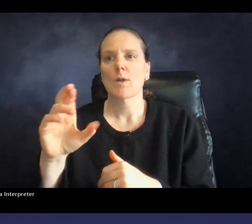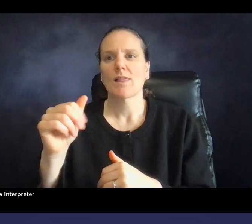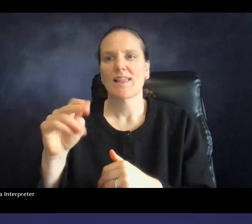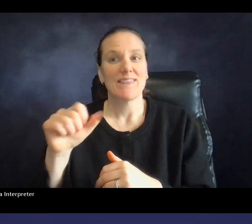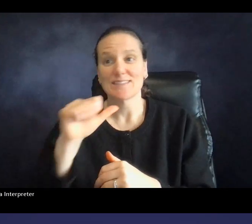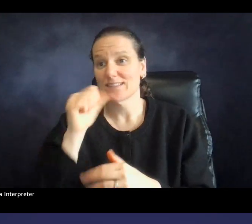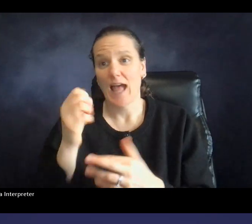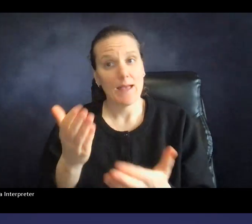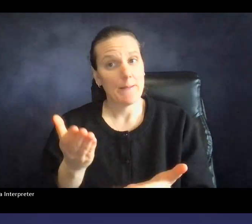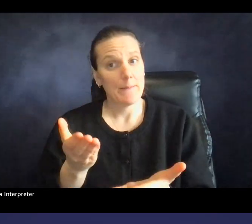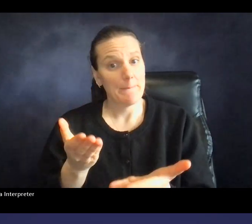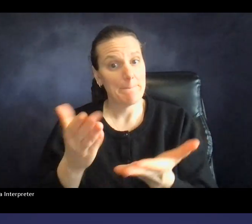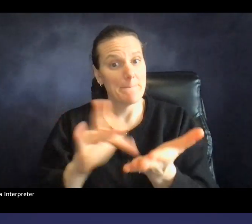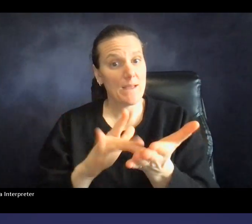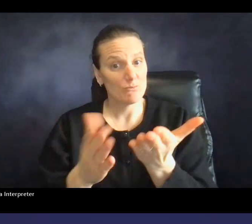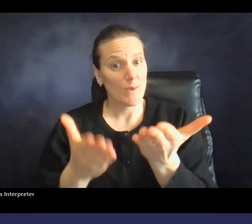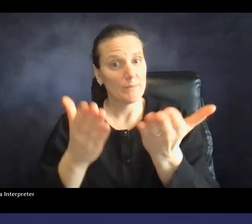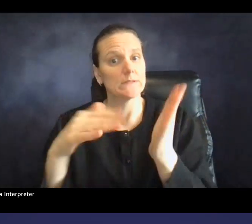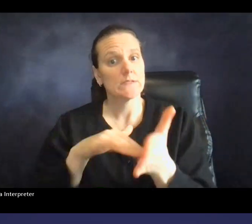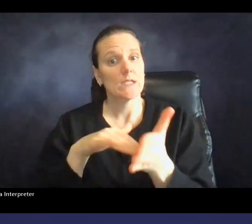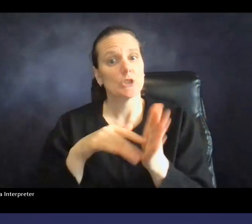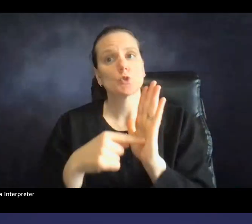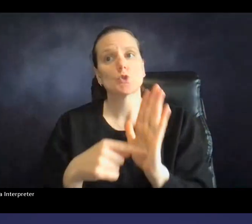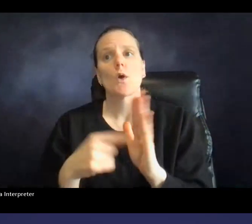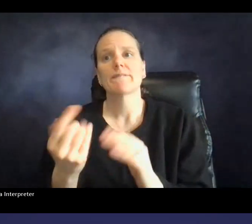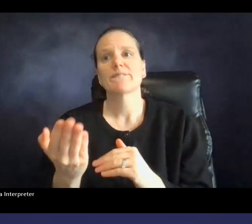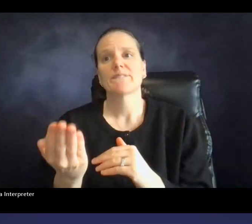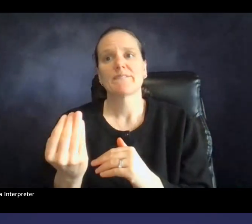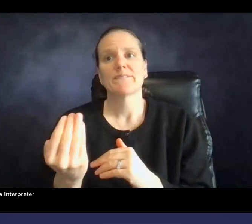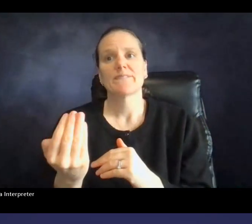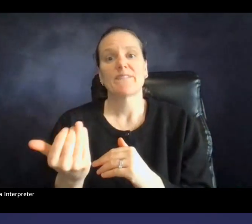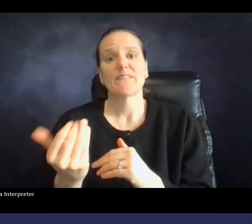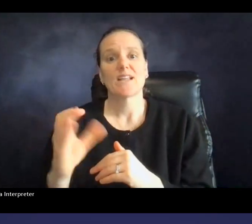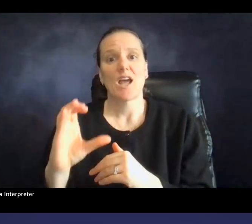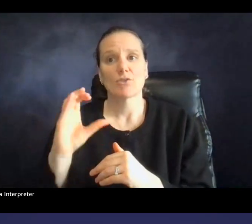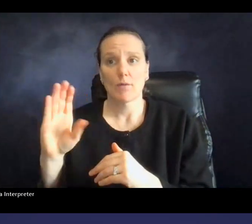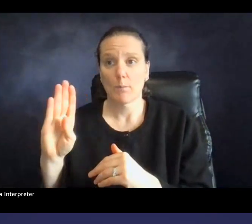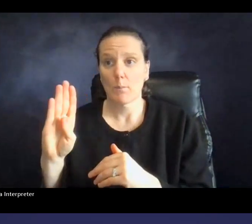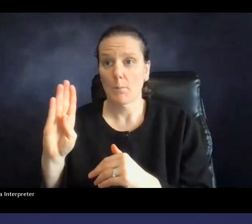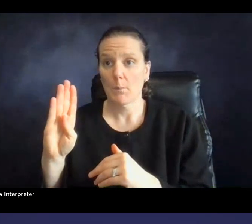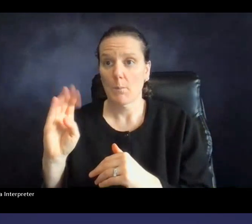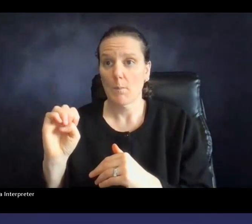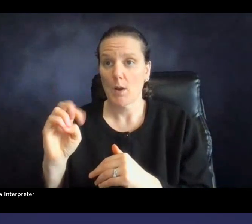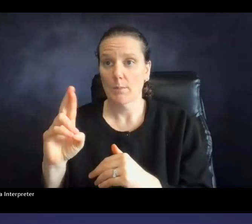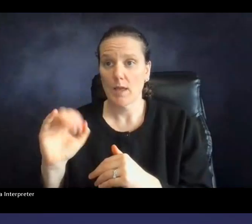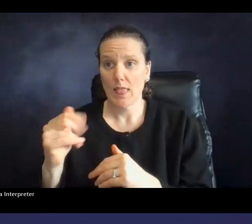I can tell you that the studies show that 1500 milligrams of berberine 503 times a day is